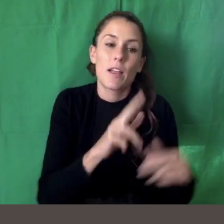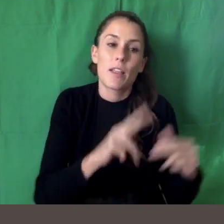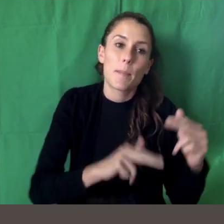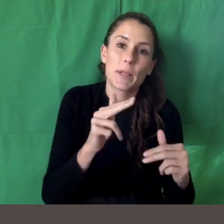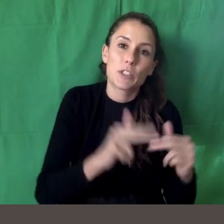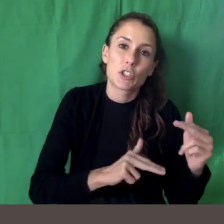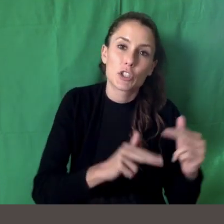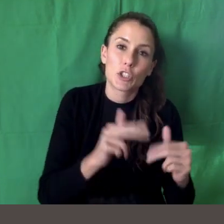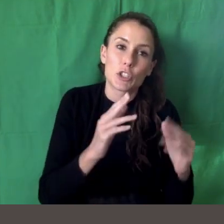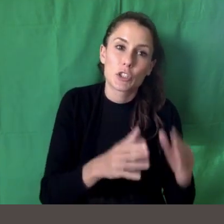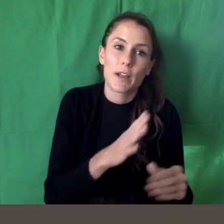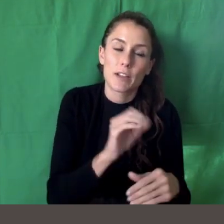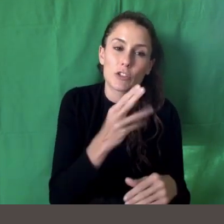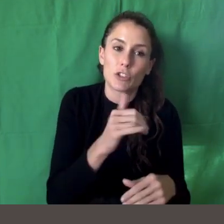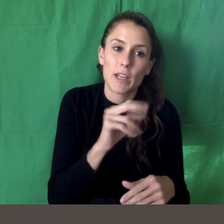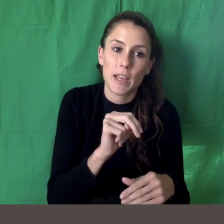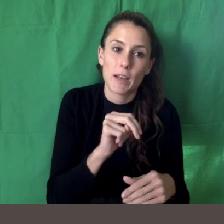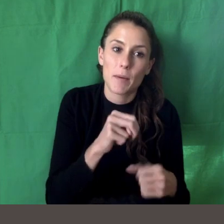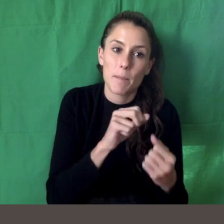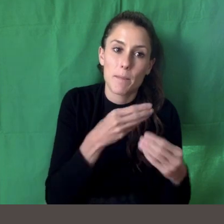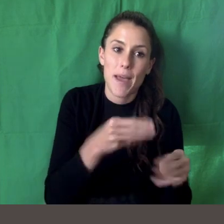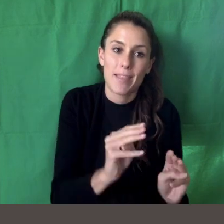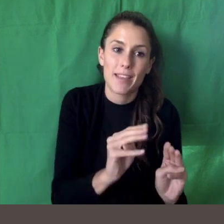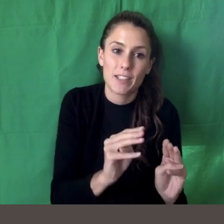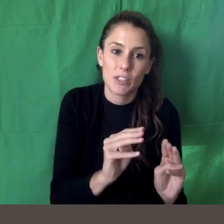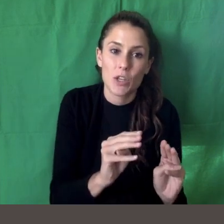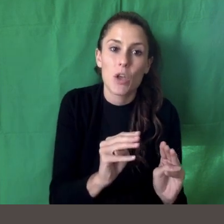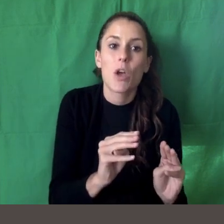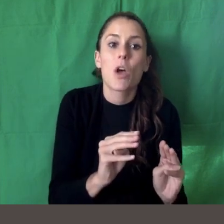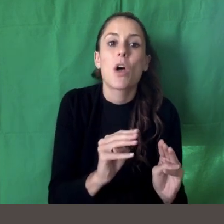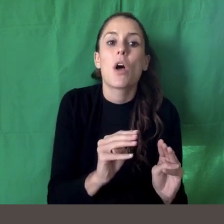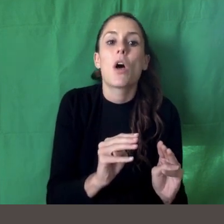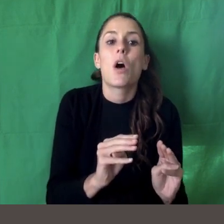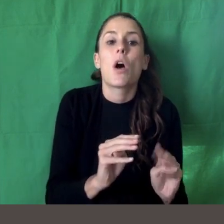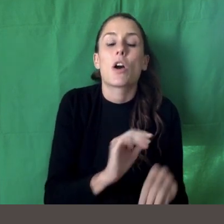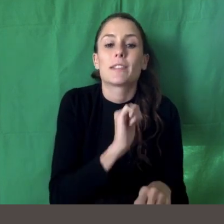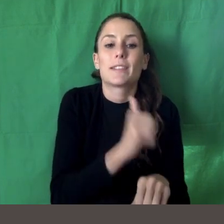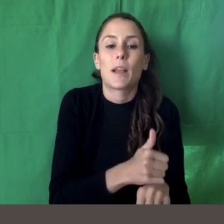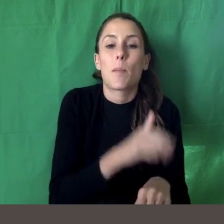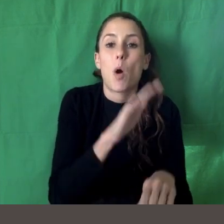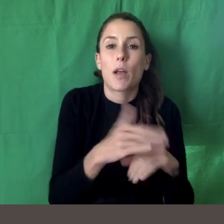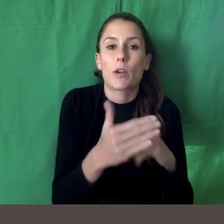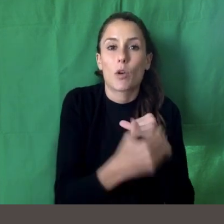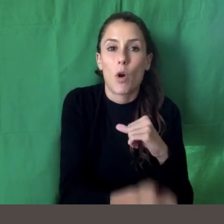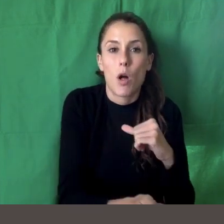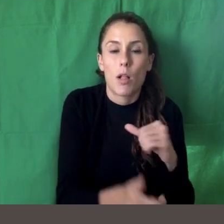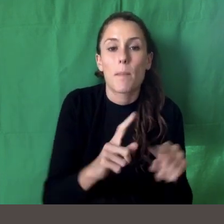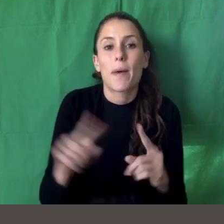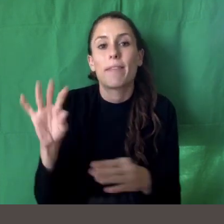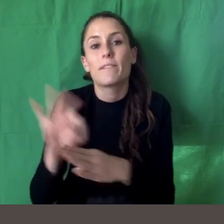The builder and chain methods are executed on call, while the functional option builder